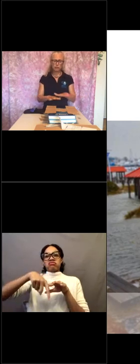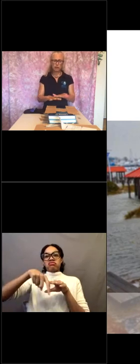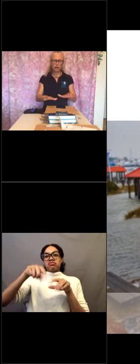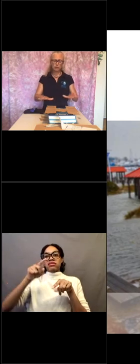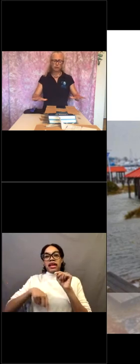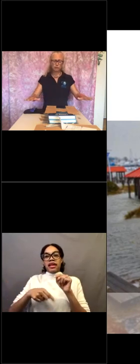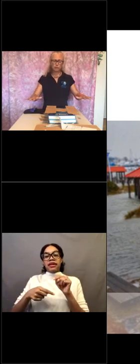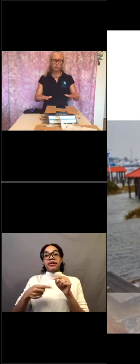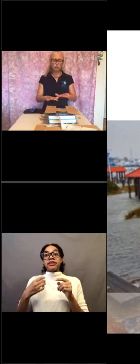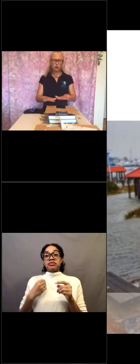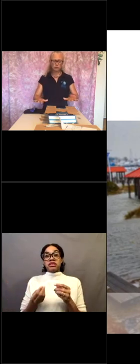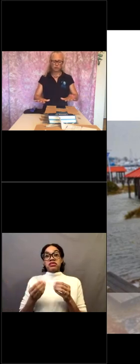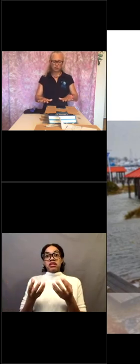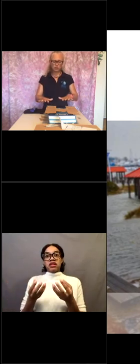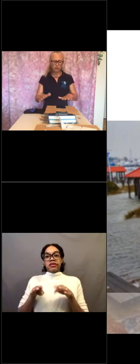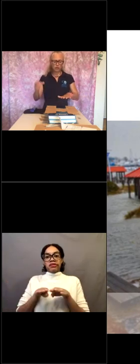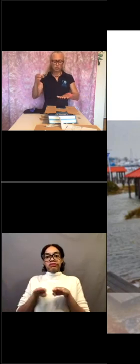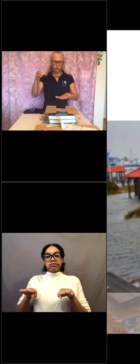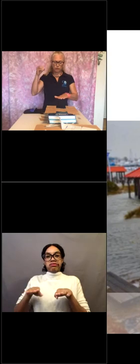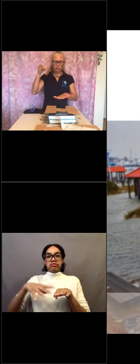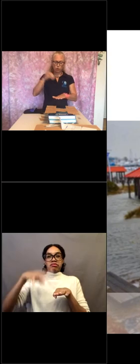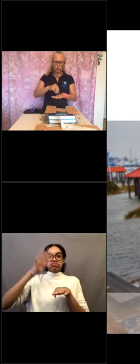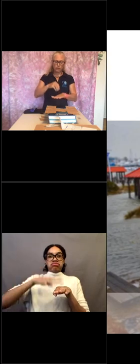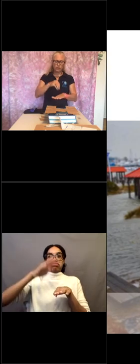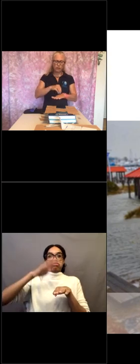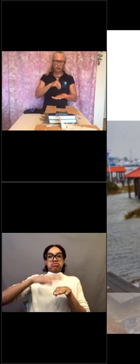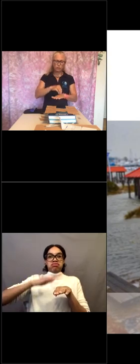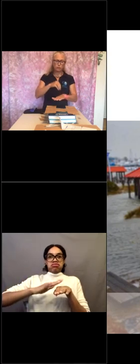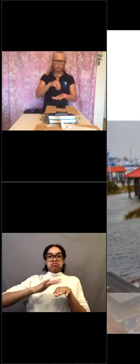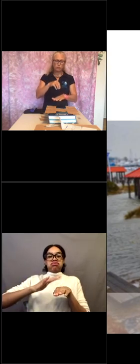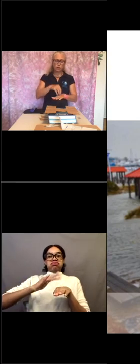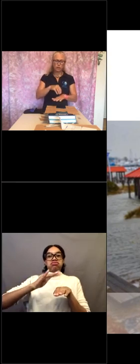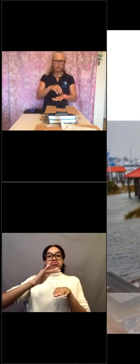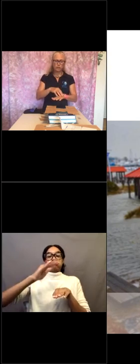So if the ground is full of water then when more rain comes, it will start bonding.